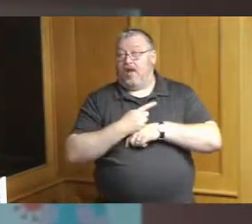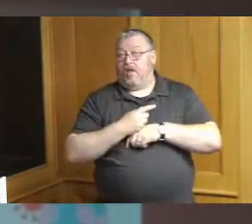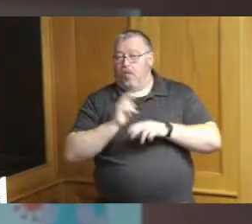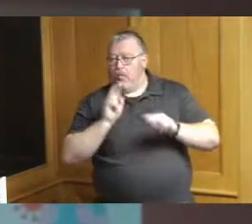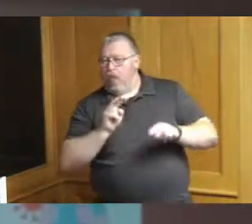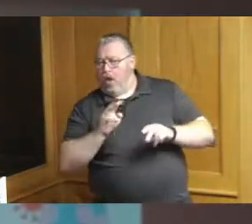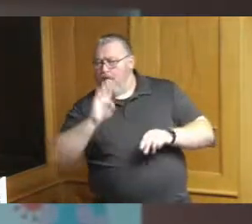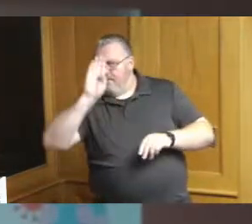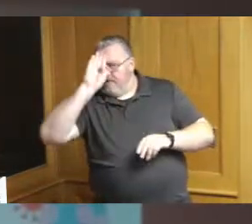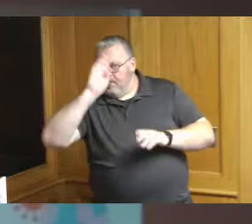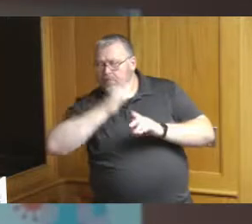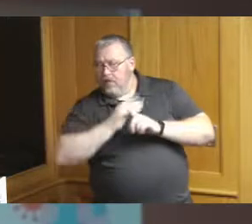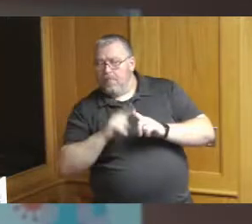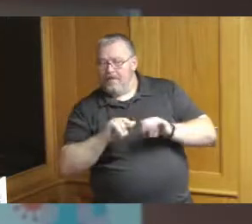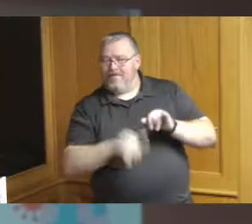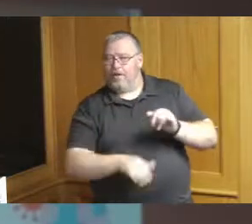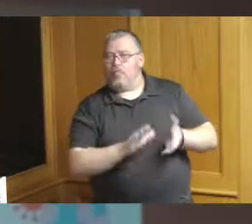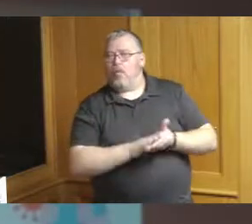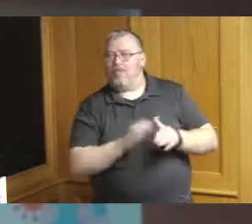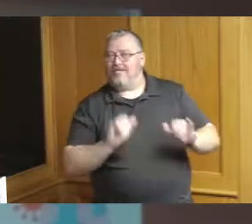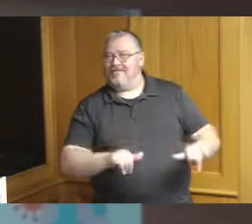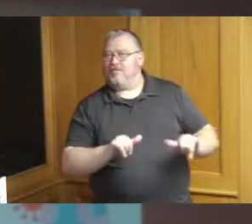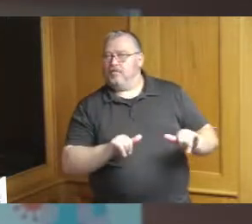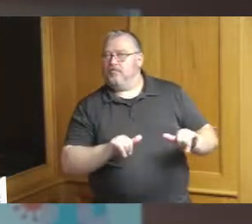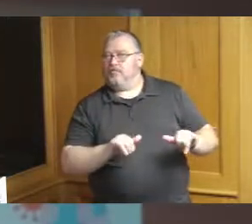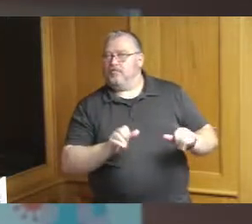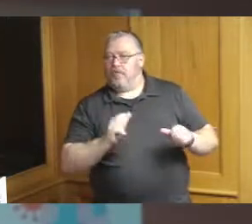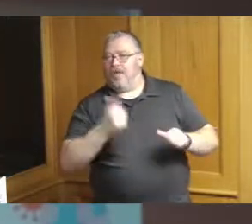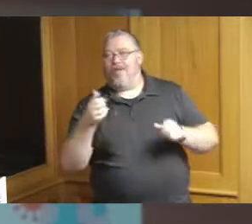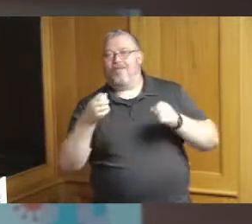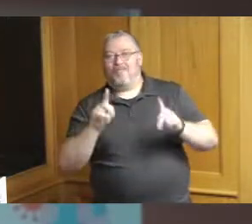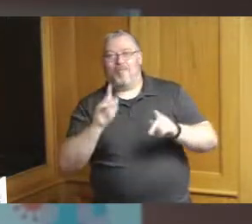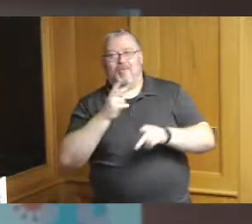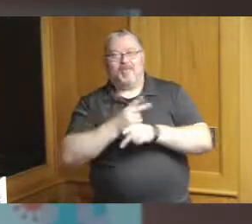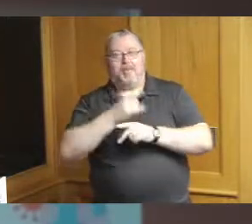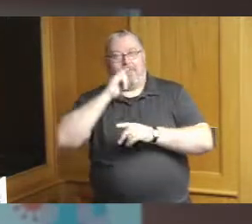but they get to stay in school so it's another opportunity to keep our kids in the classroom